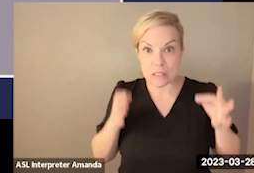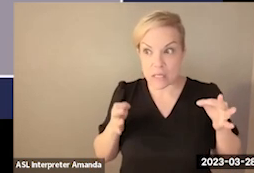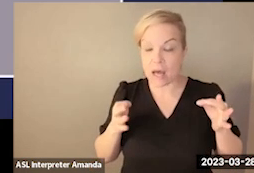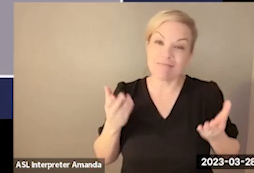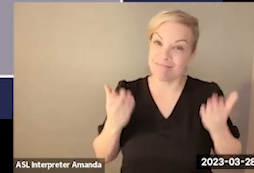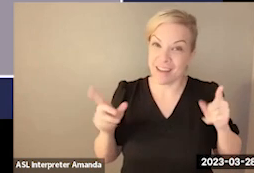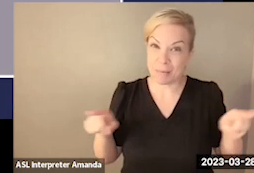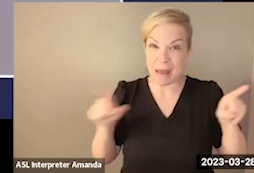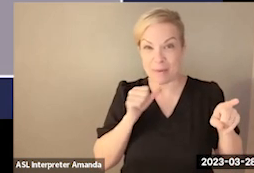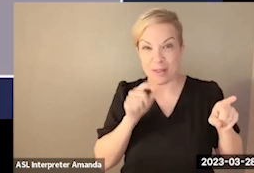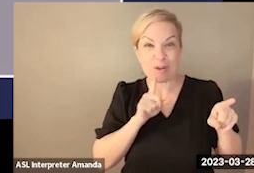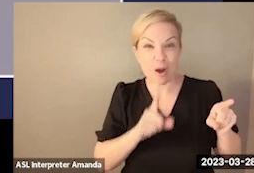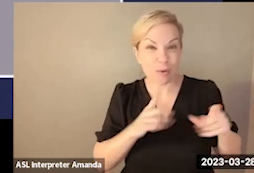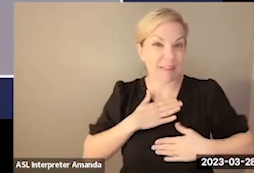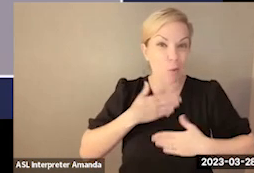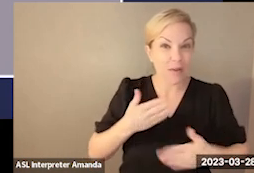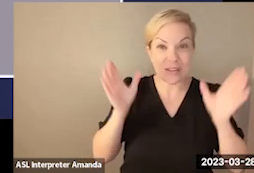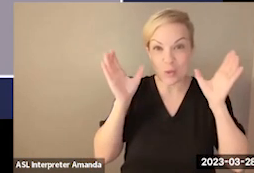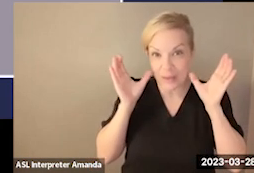Debbie Stine, Science & Technology Policy Academy: to what you have to say.